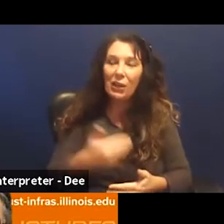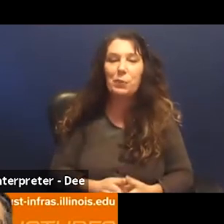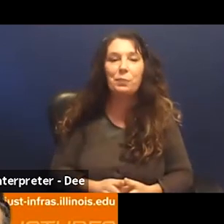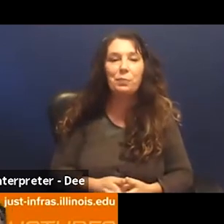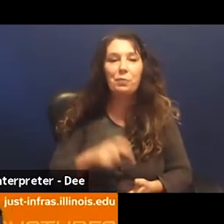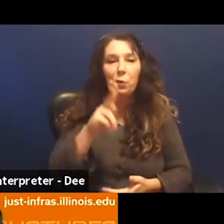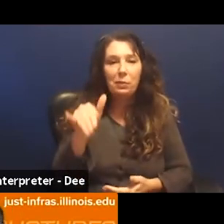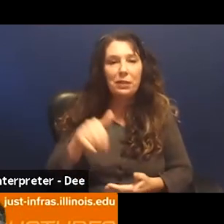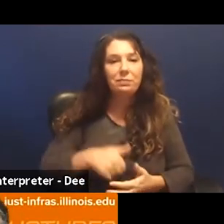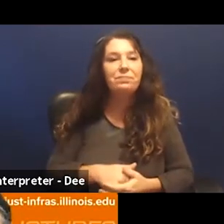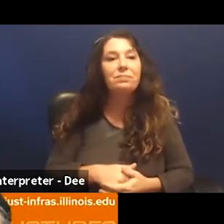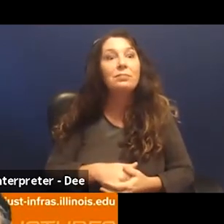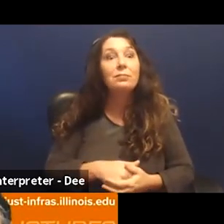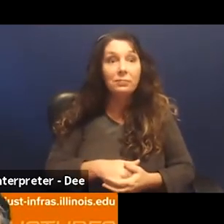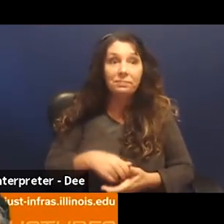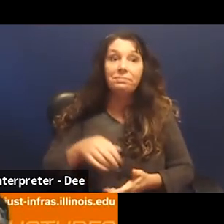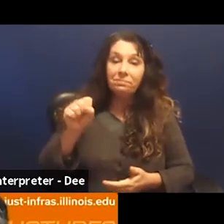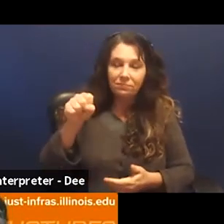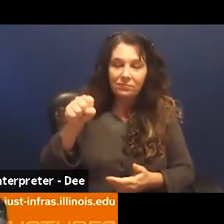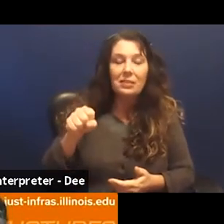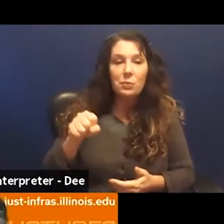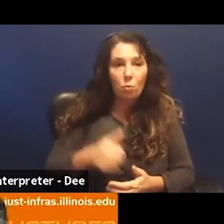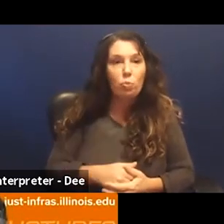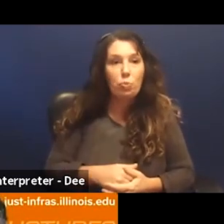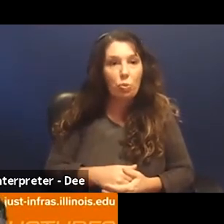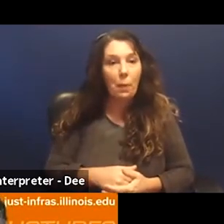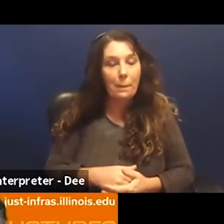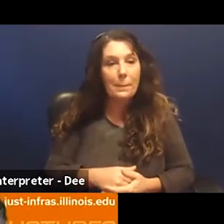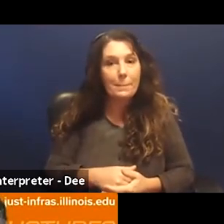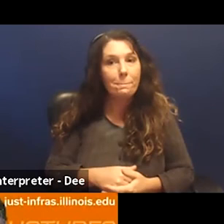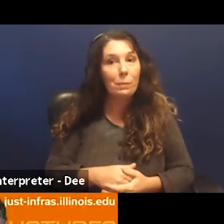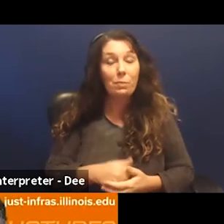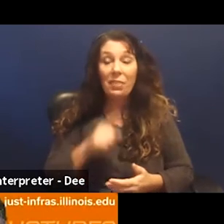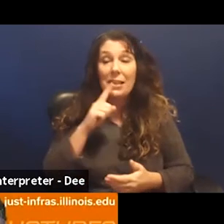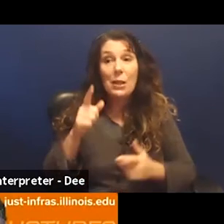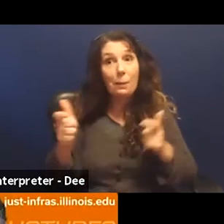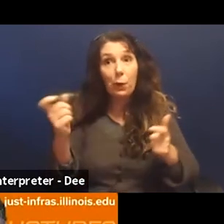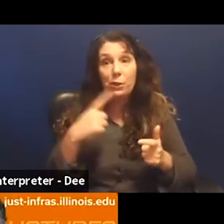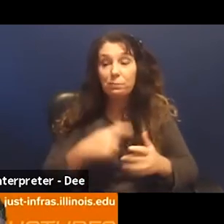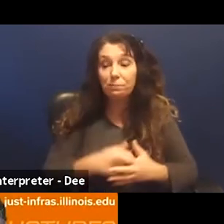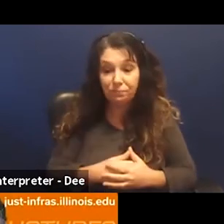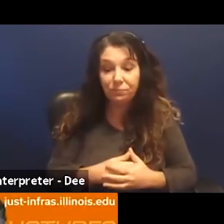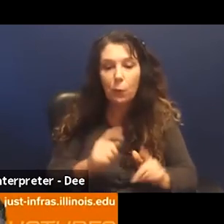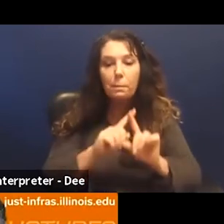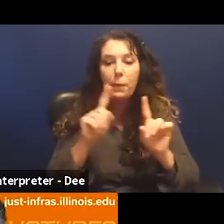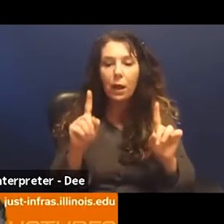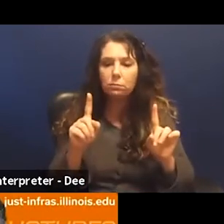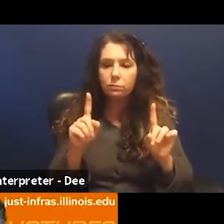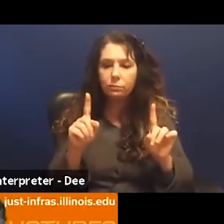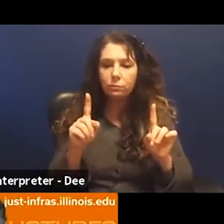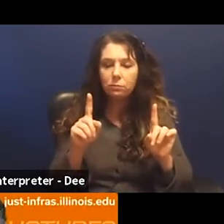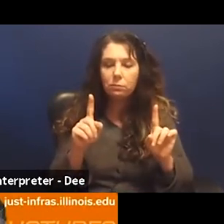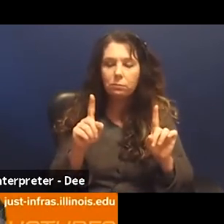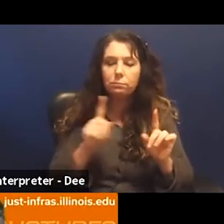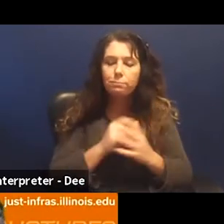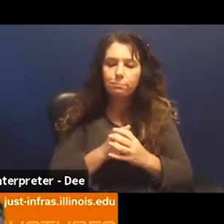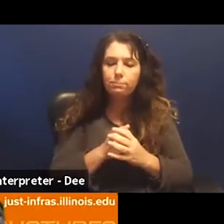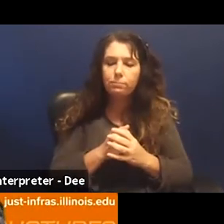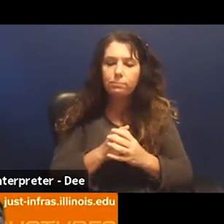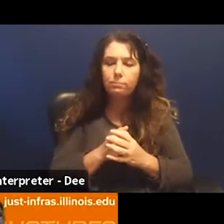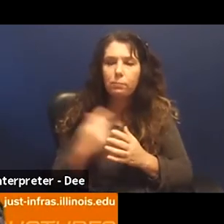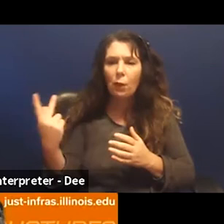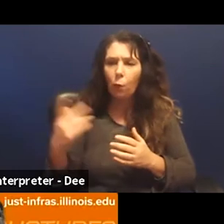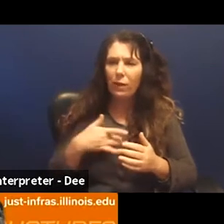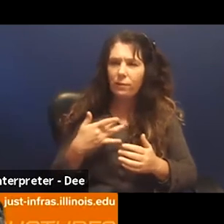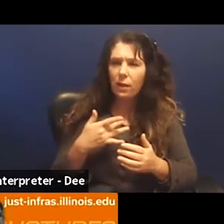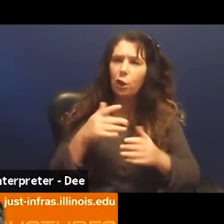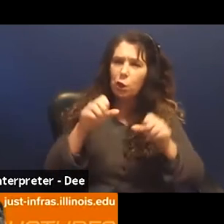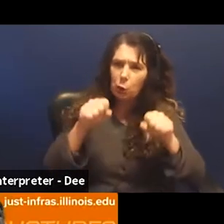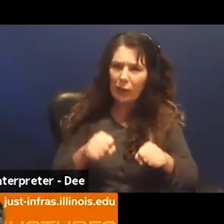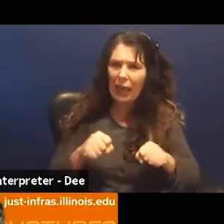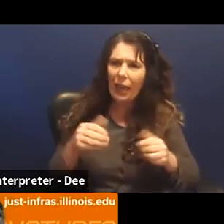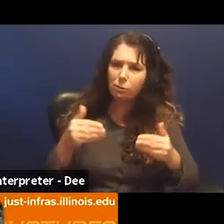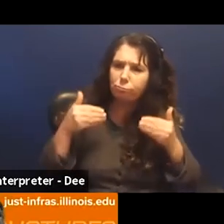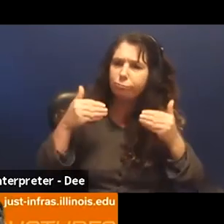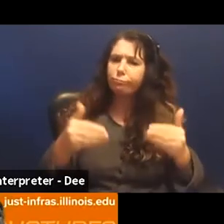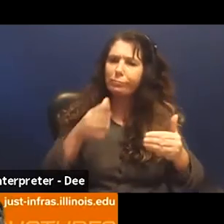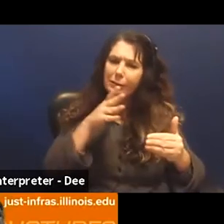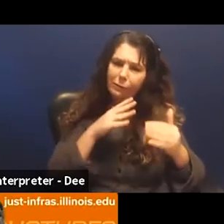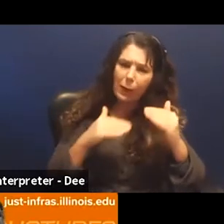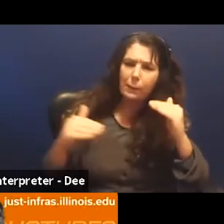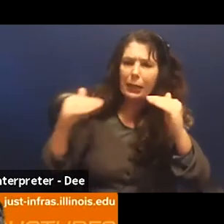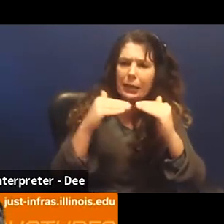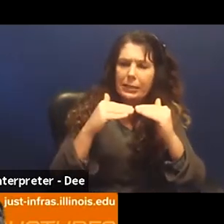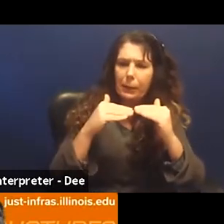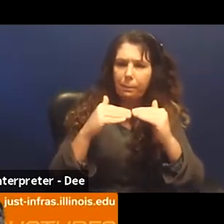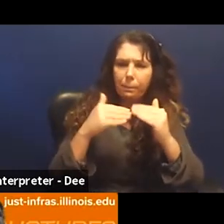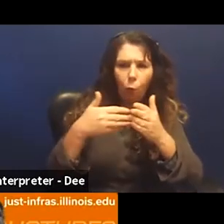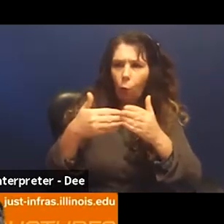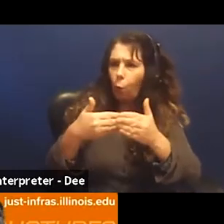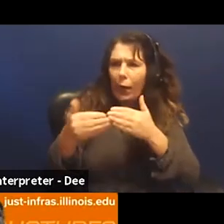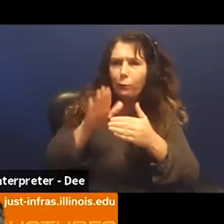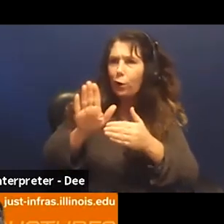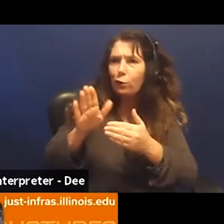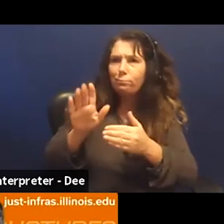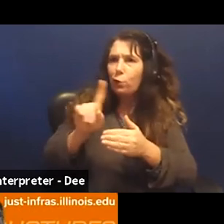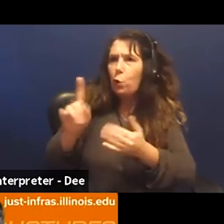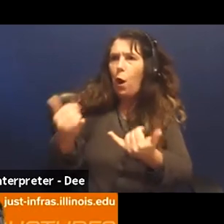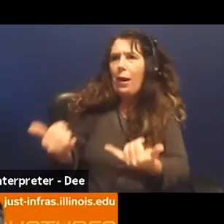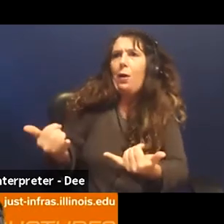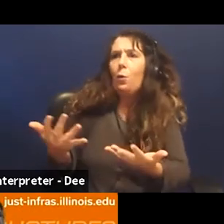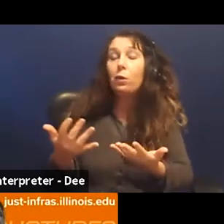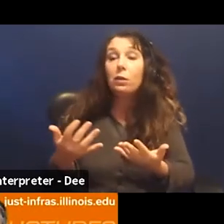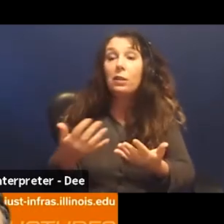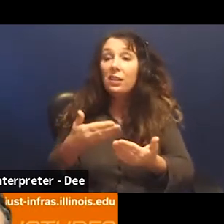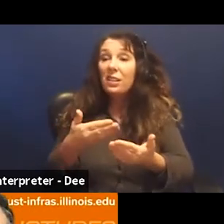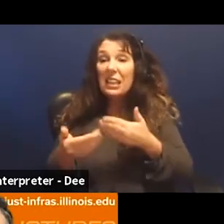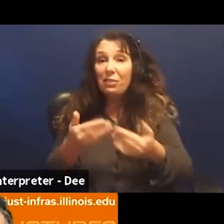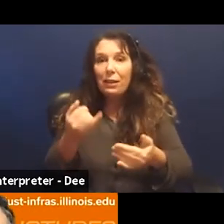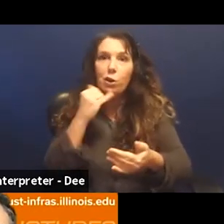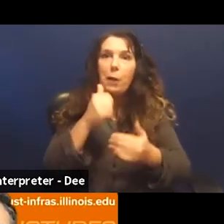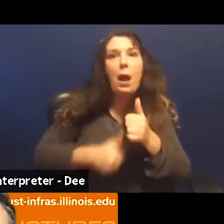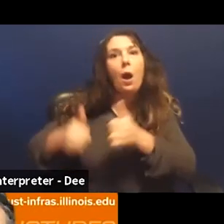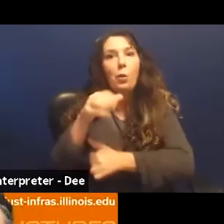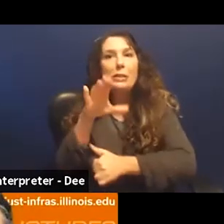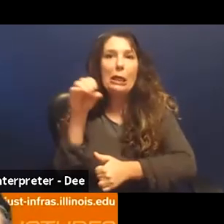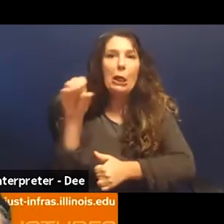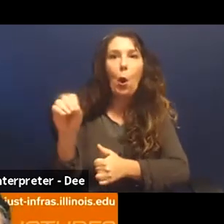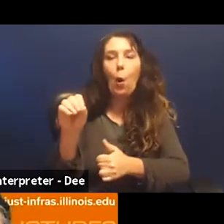Yeah, we, I mean, this is a this is a big one.